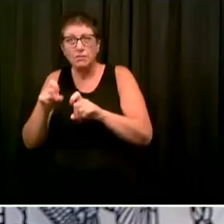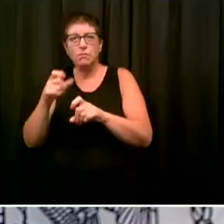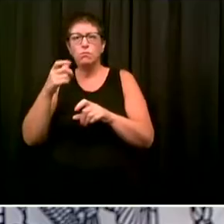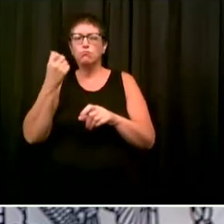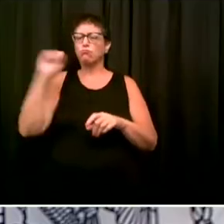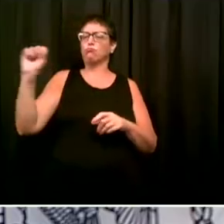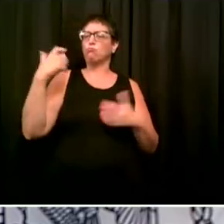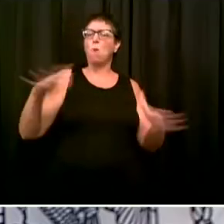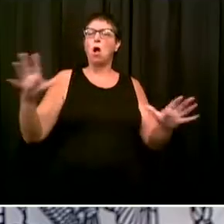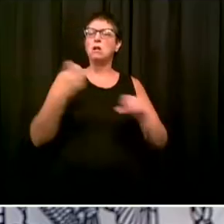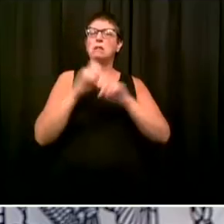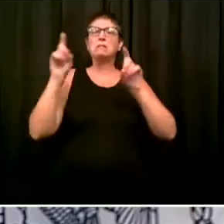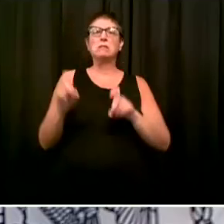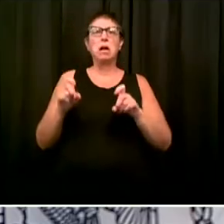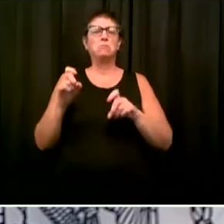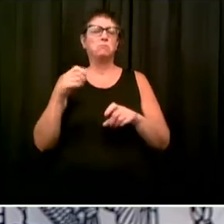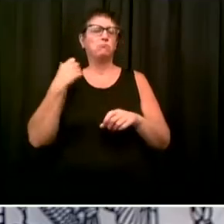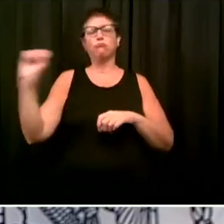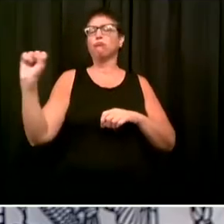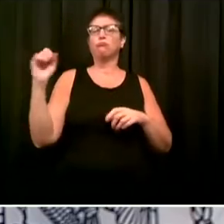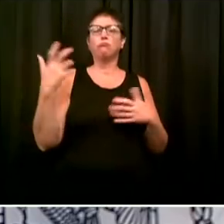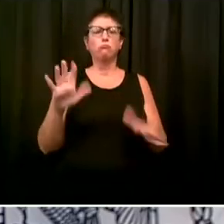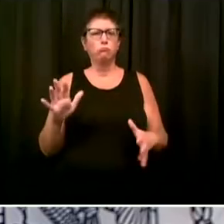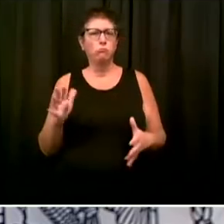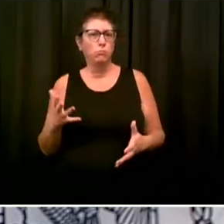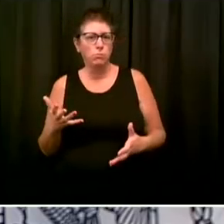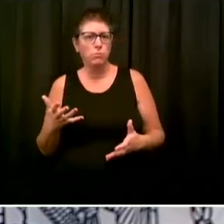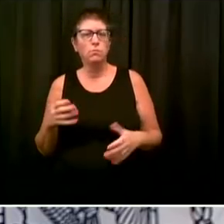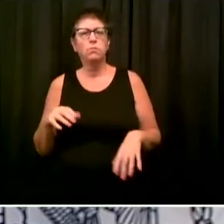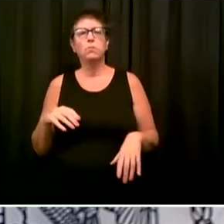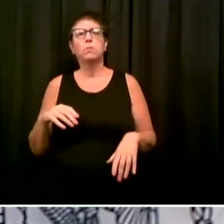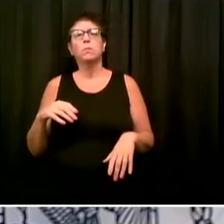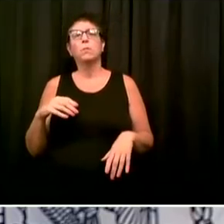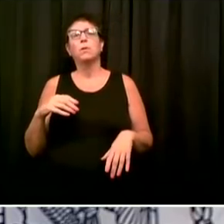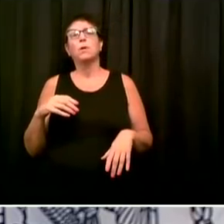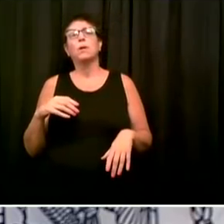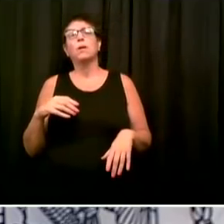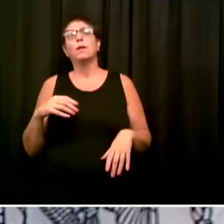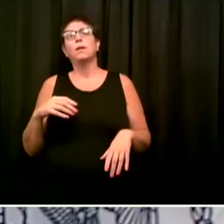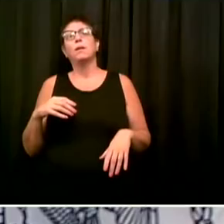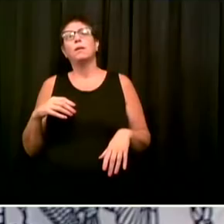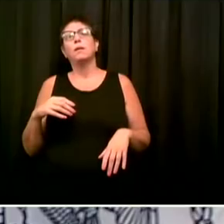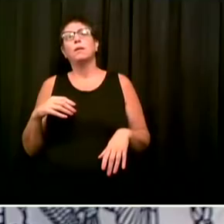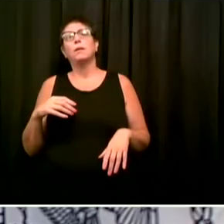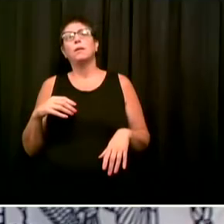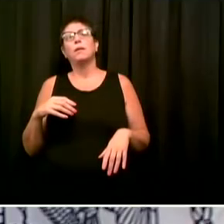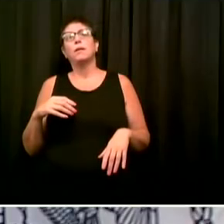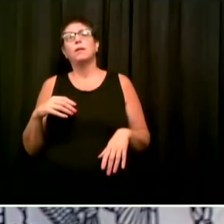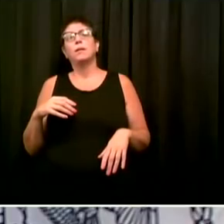NEW YORKERS NOTICE, STRIKES Y BPUICBL WORKERS ARE ILLEGAL IN NEW YORK STATE.